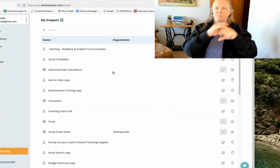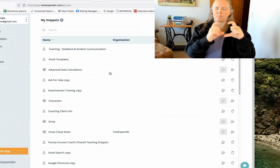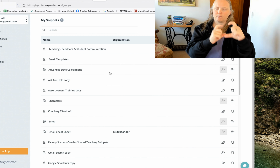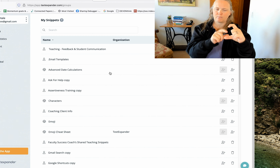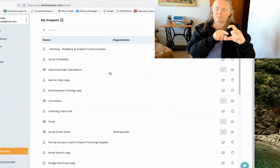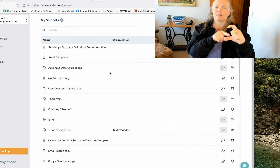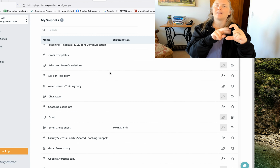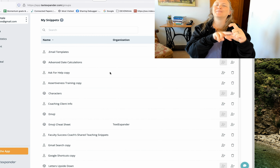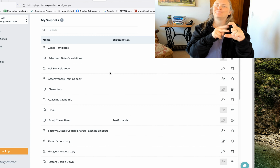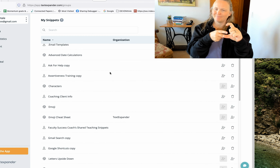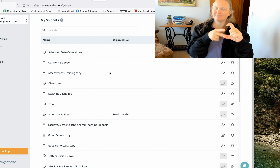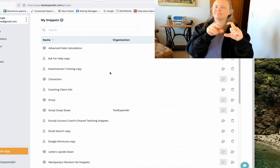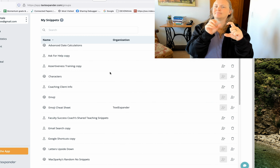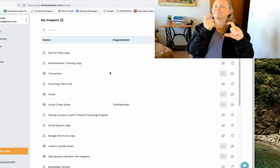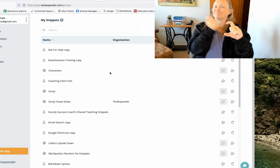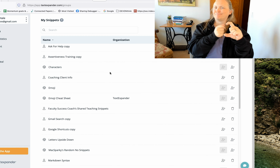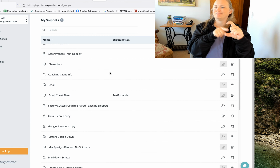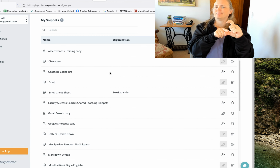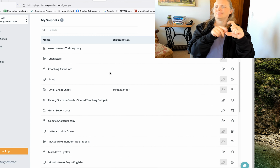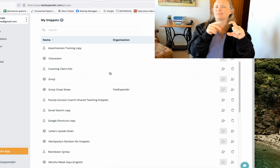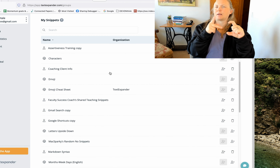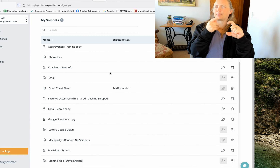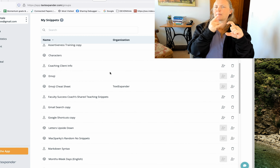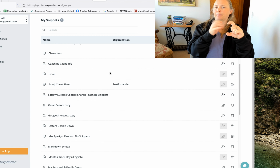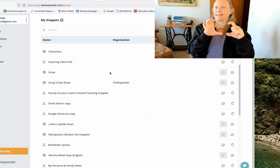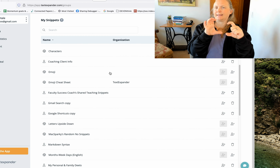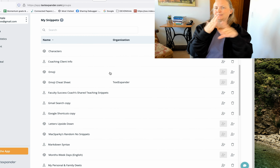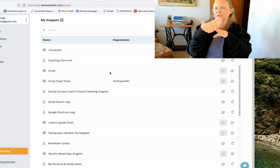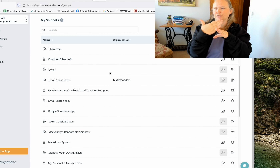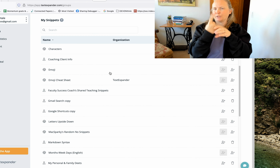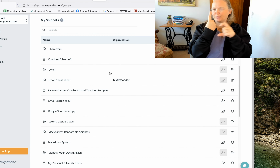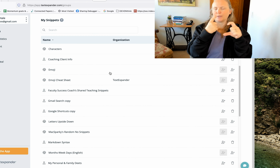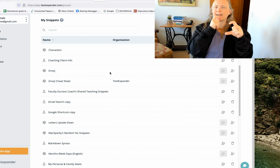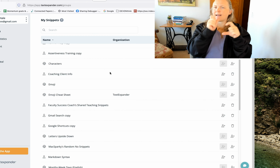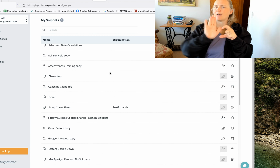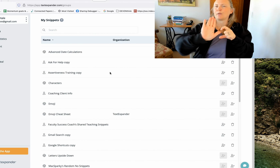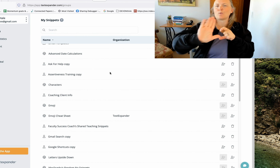And that will tell you that you are subscribed to that specific group.